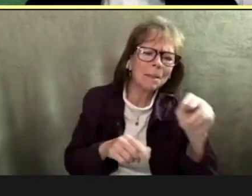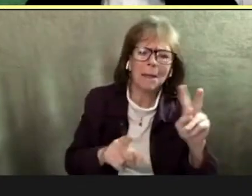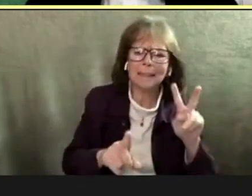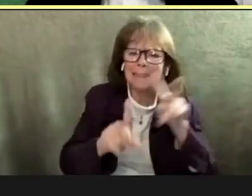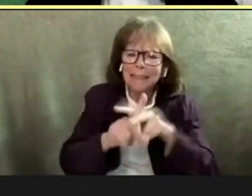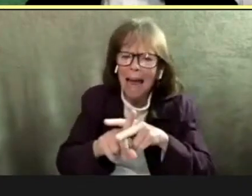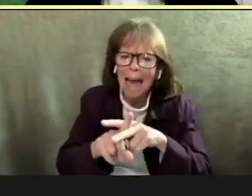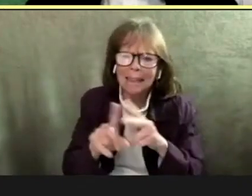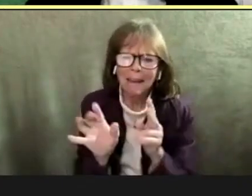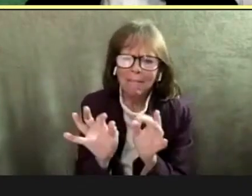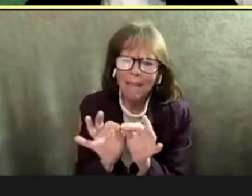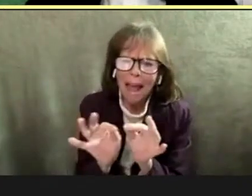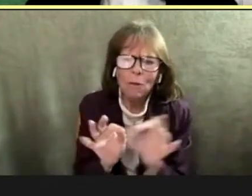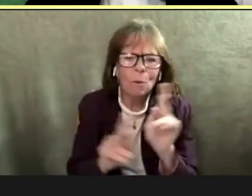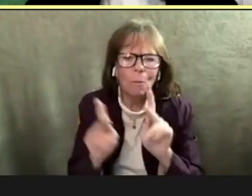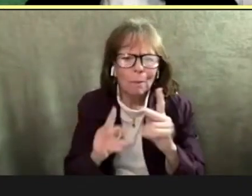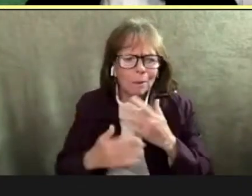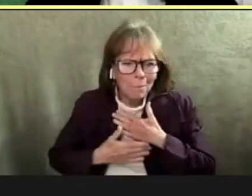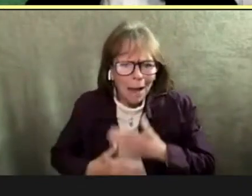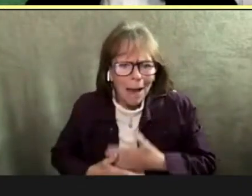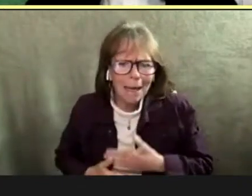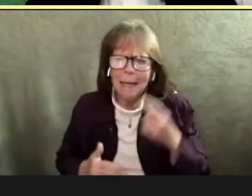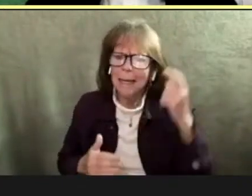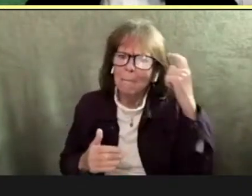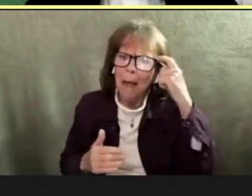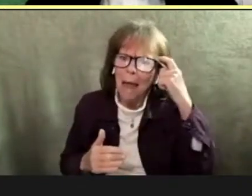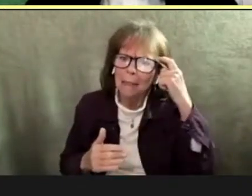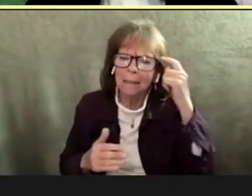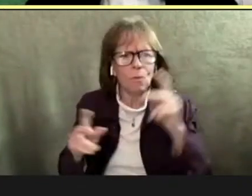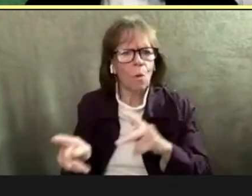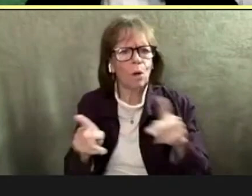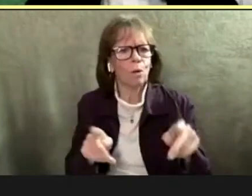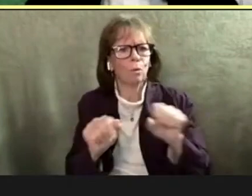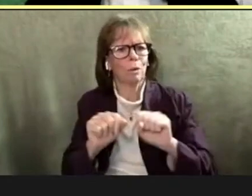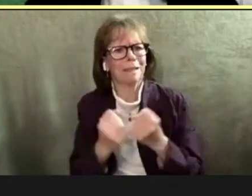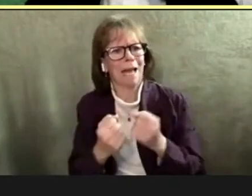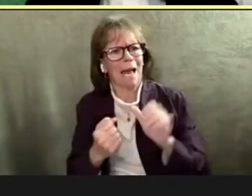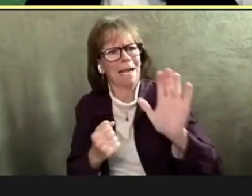minds based on societally constructed ideas of